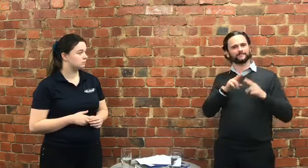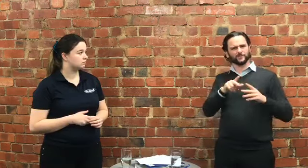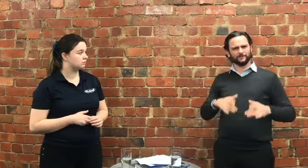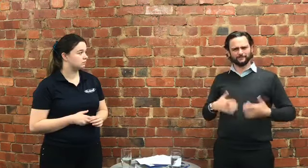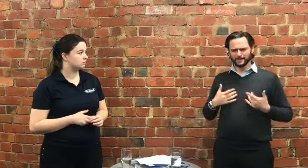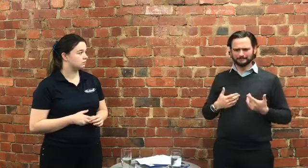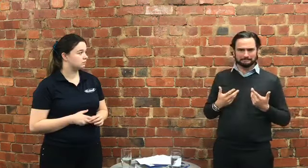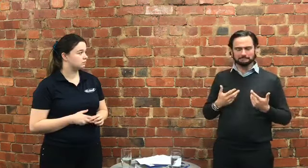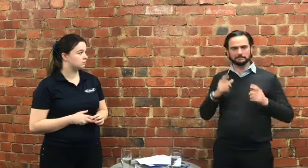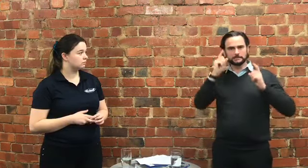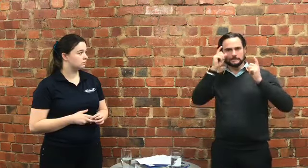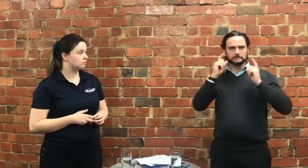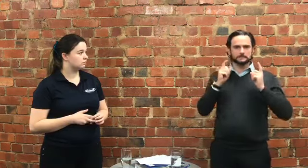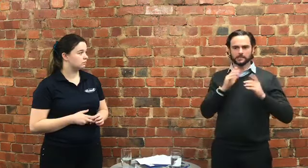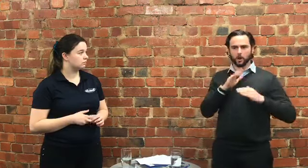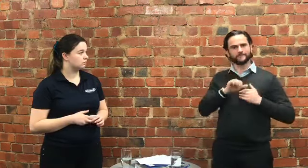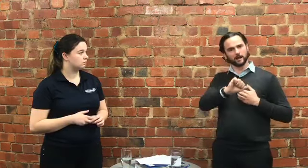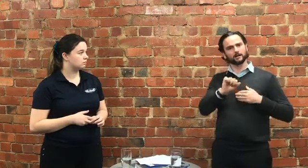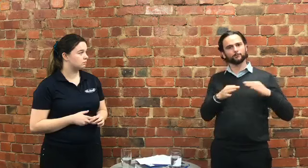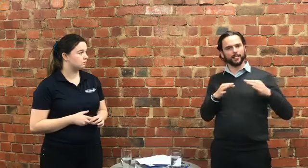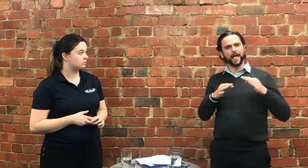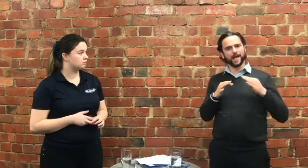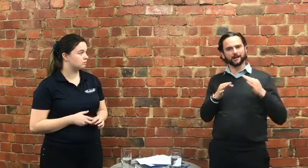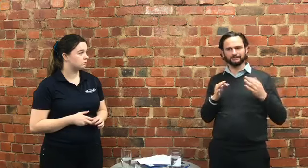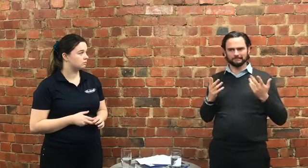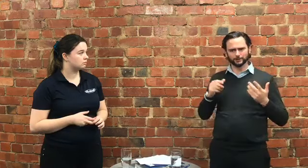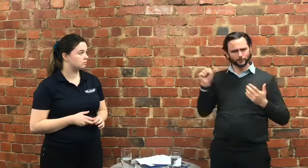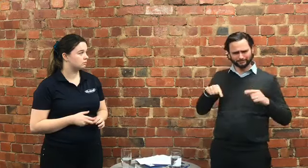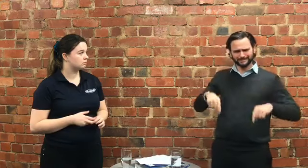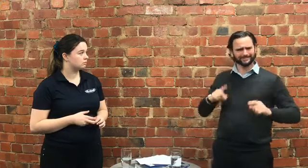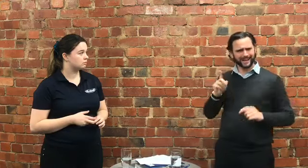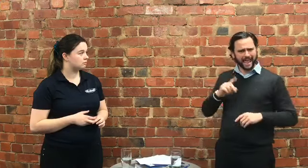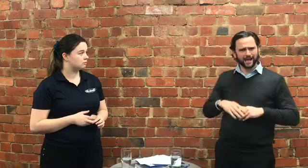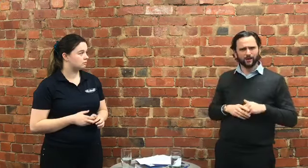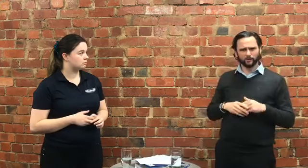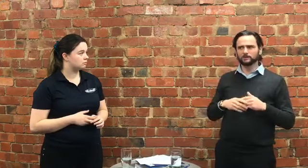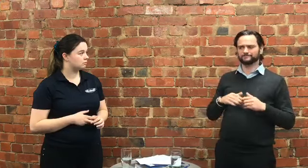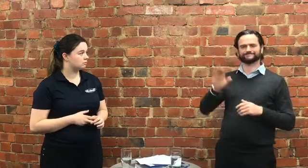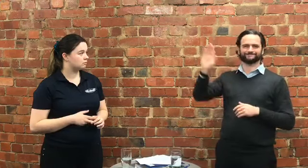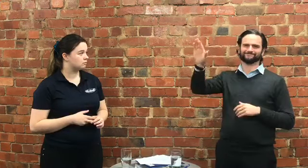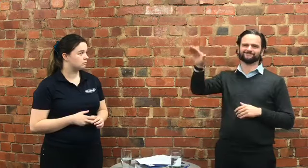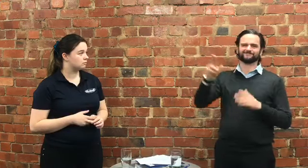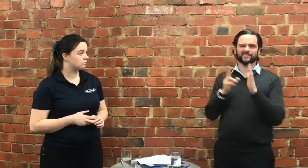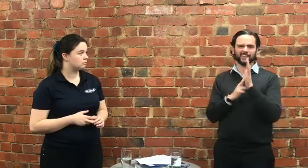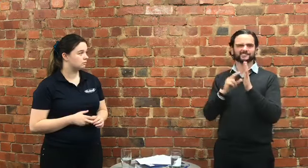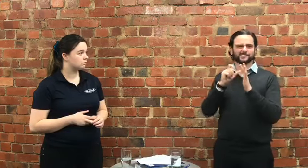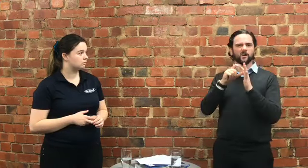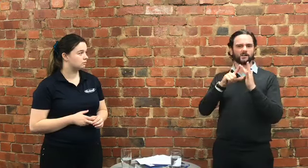That can happen. So, if you think you need to follow up, that you should have a plan already,